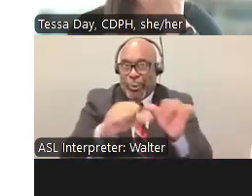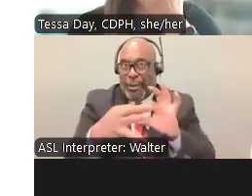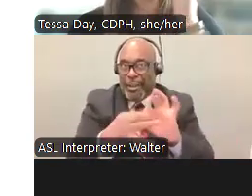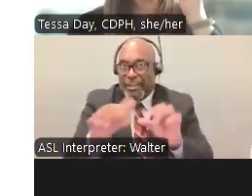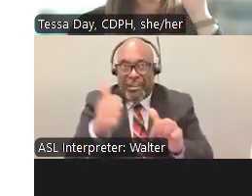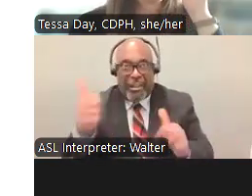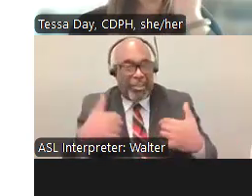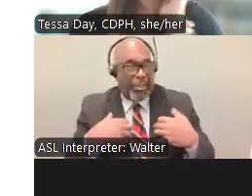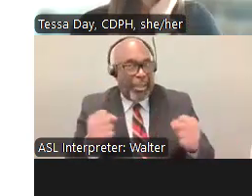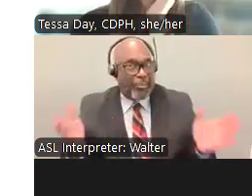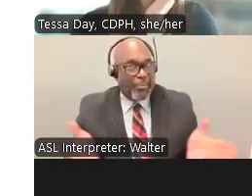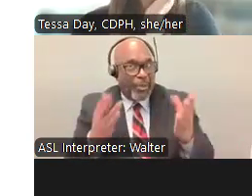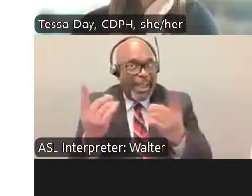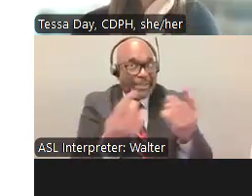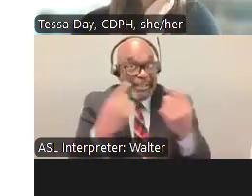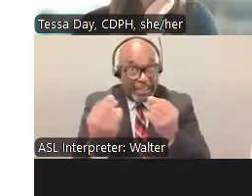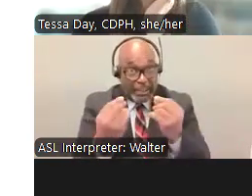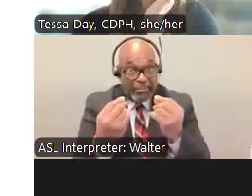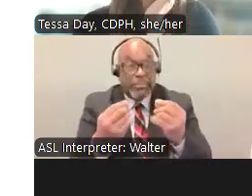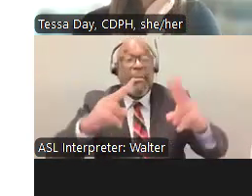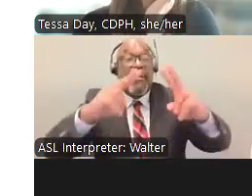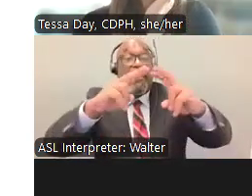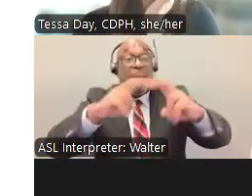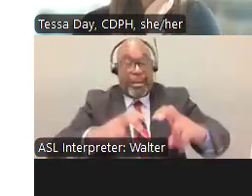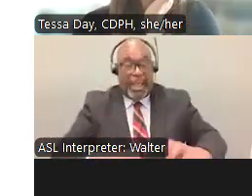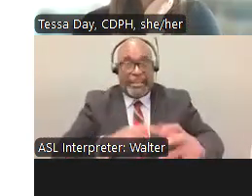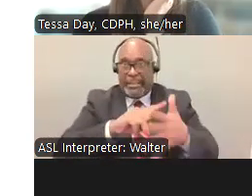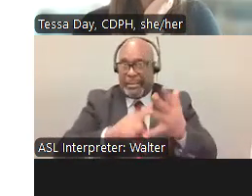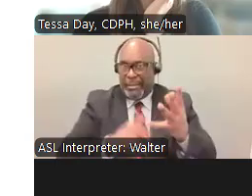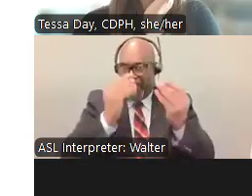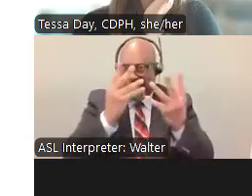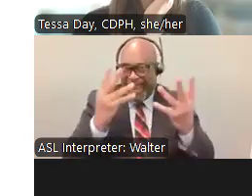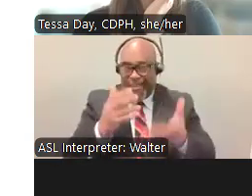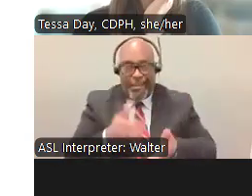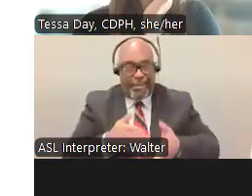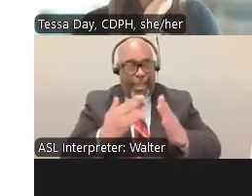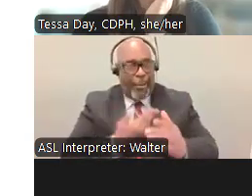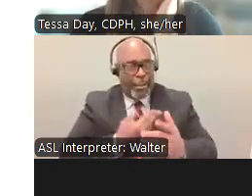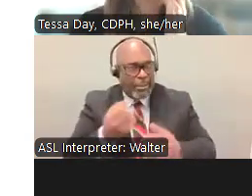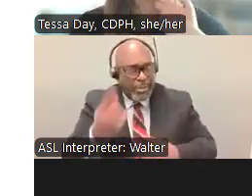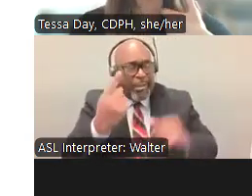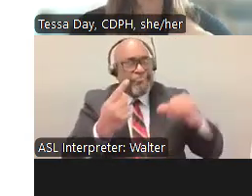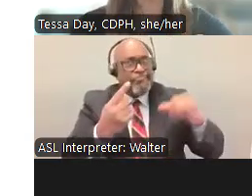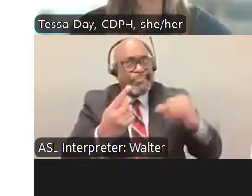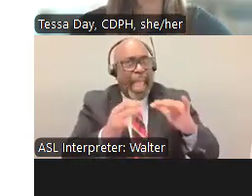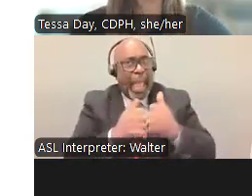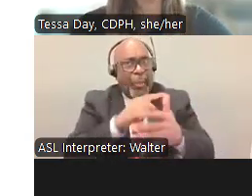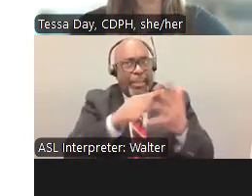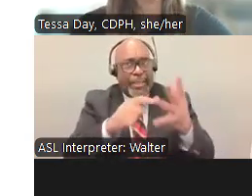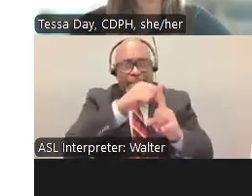13:18:50 activities. So, analyzing this 13:18:52 data allows us to understand how 13:18:54 these neighborhood conditions 13:18:57 may uniquely impact our